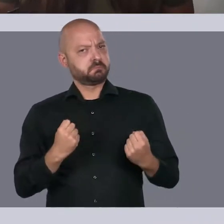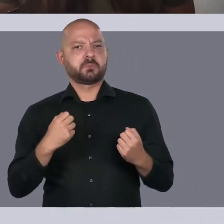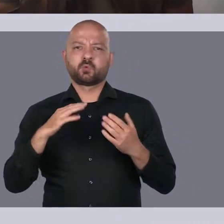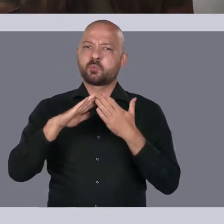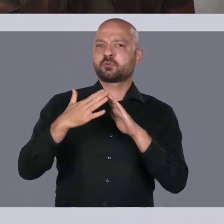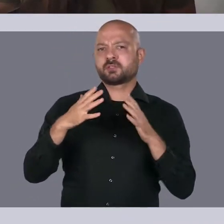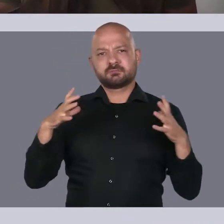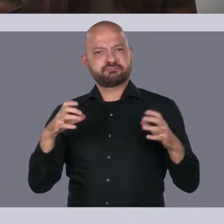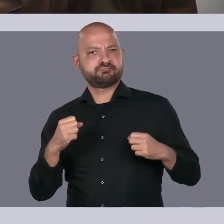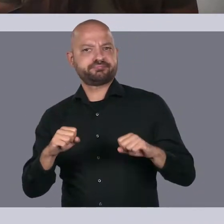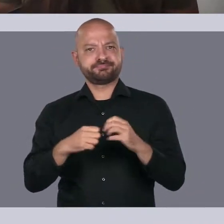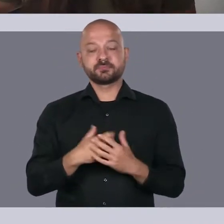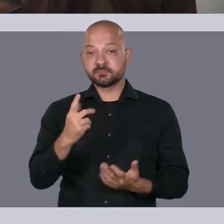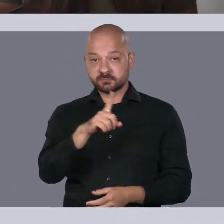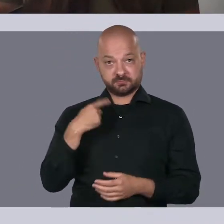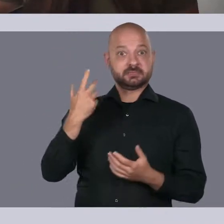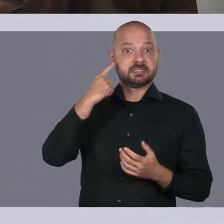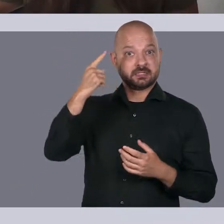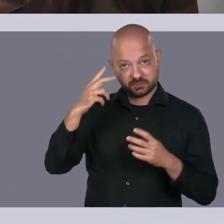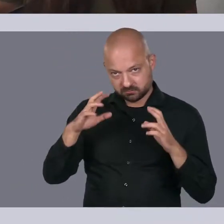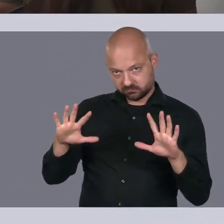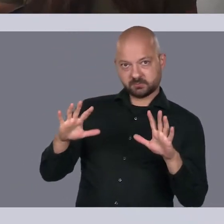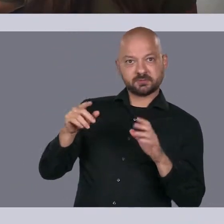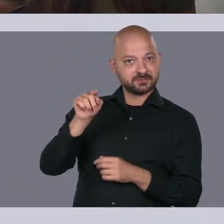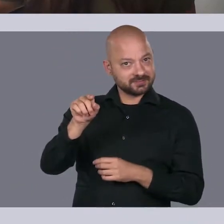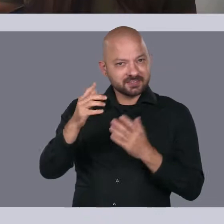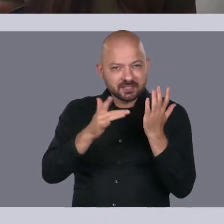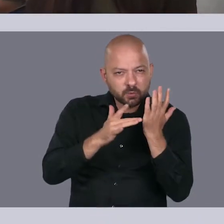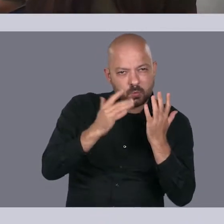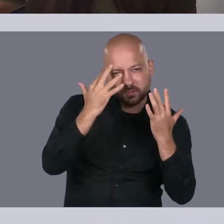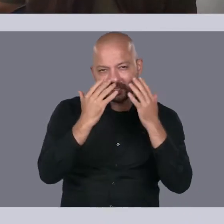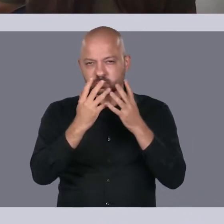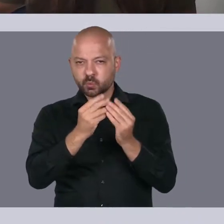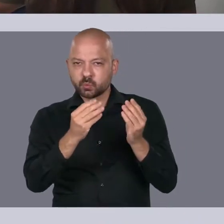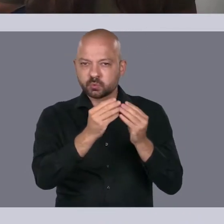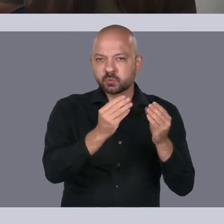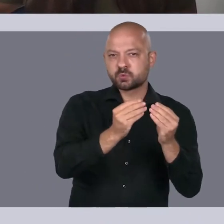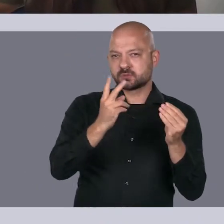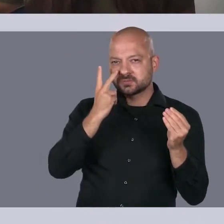creating technological solutions that fit to the behavior, to the abilities, to the needs of these communities requires